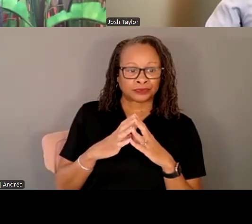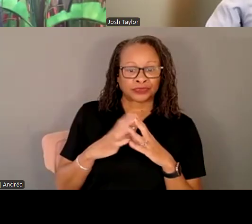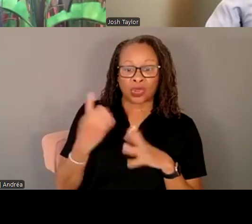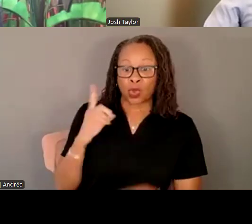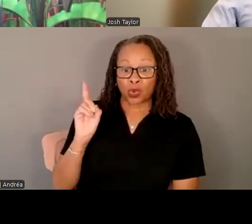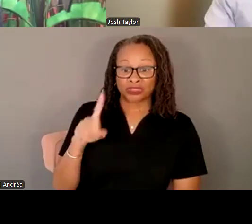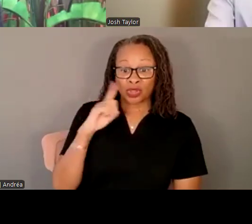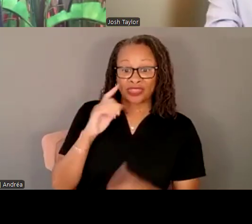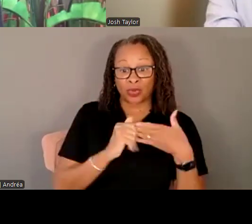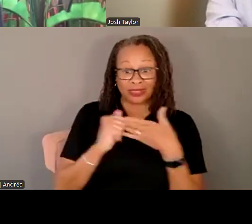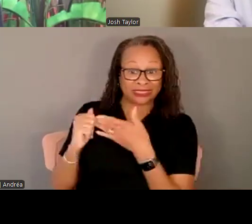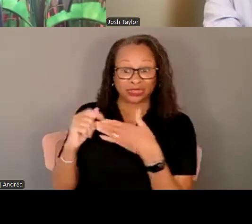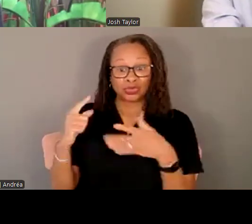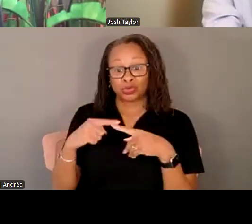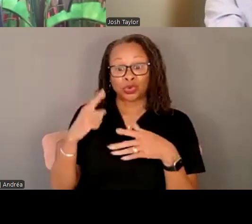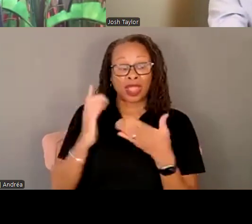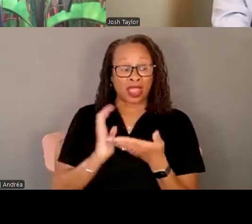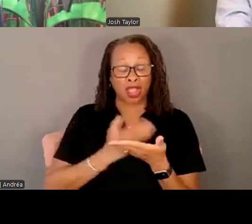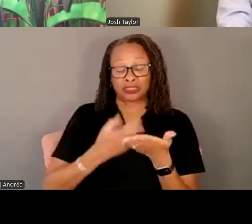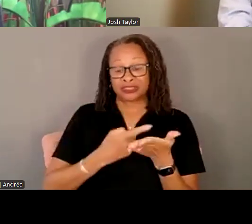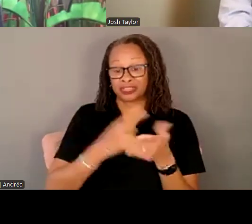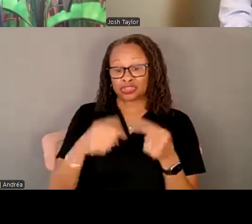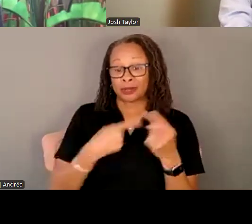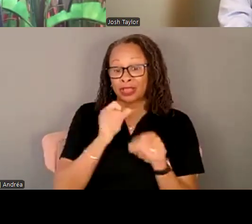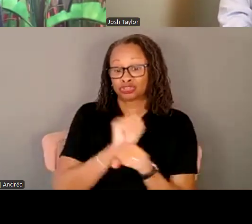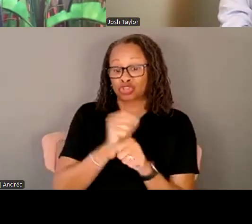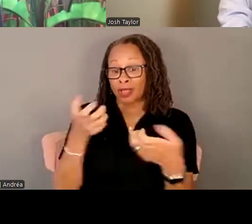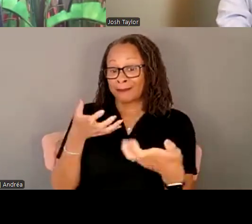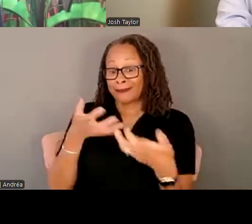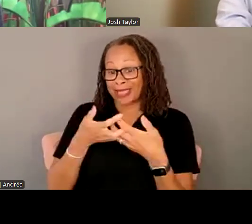into what we were talking about with job matching and customized employment,